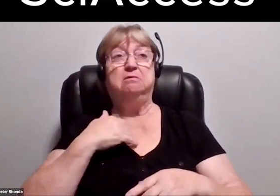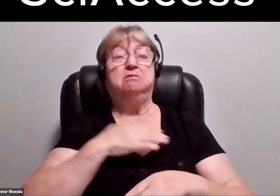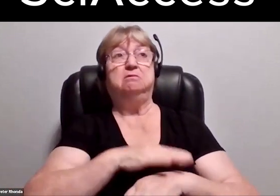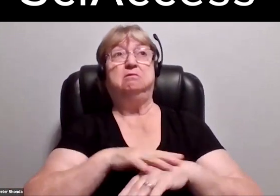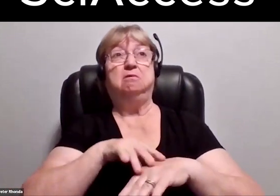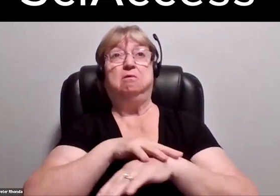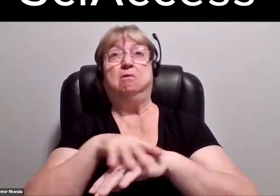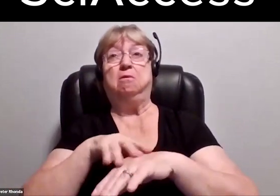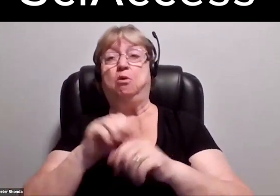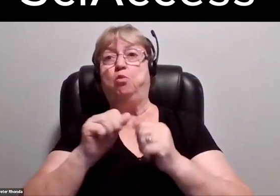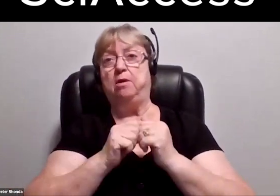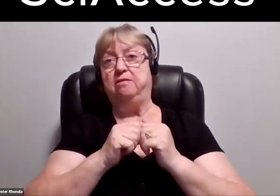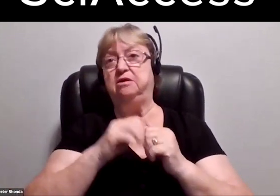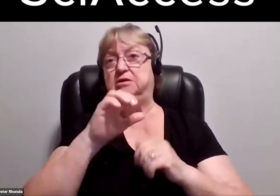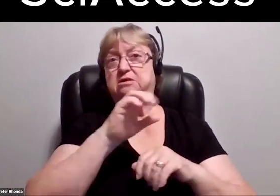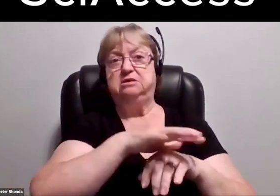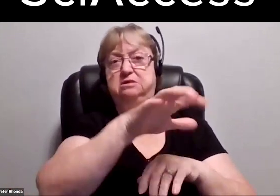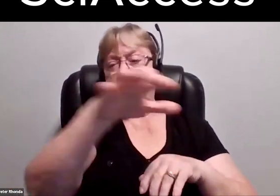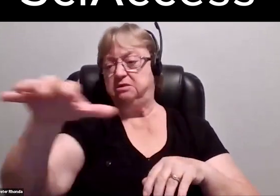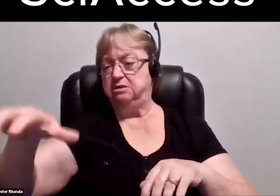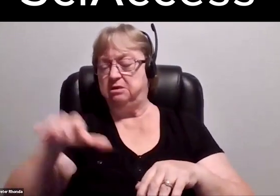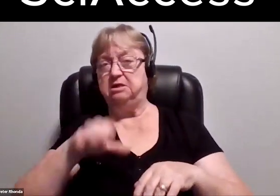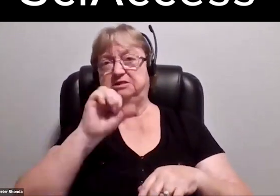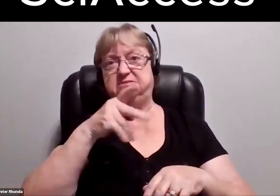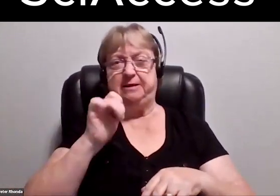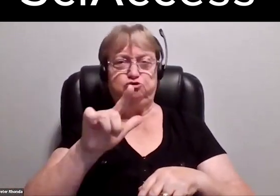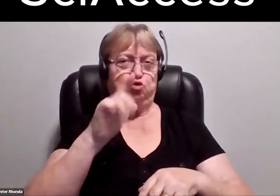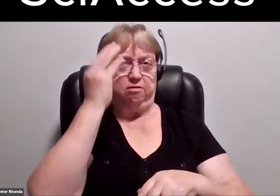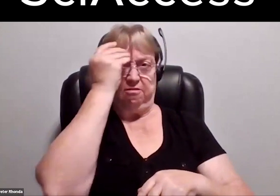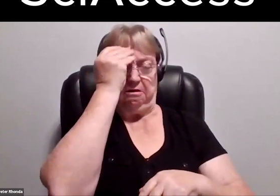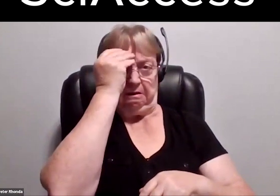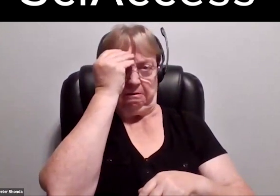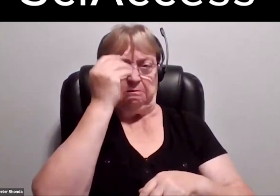to help form mental images and make sense of the world around them.